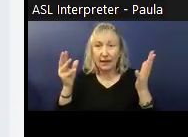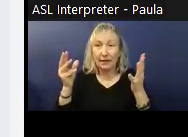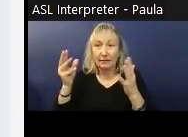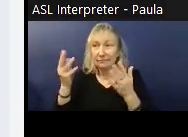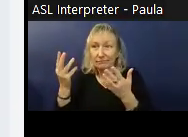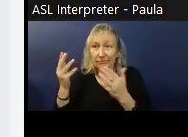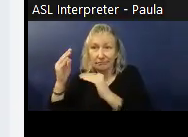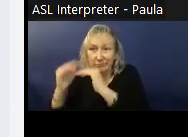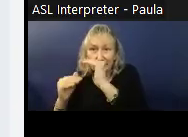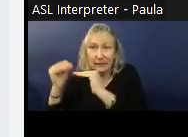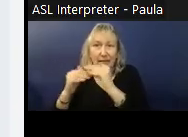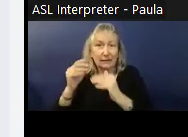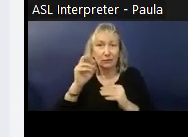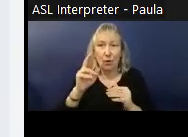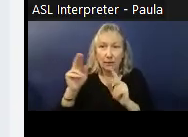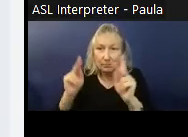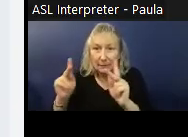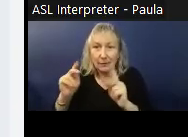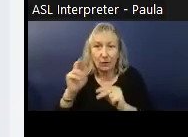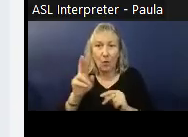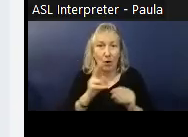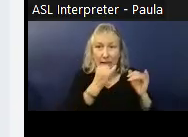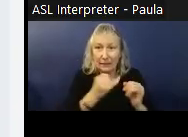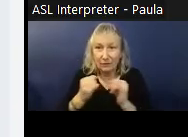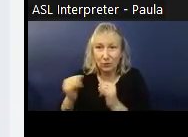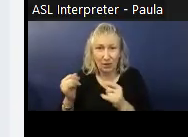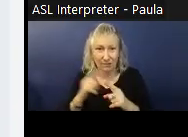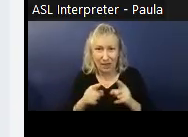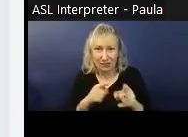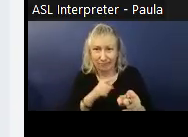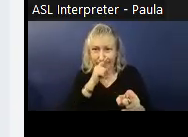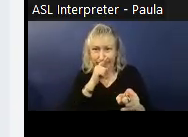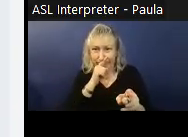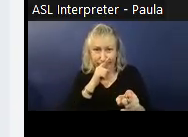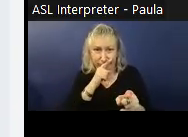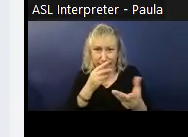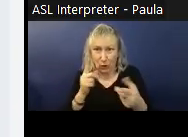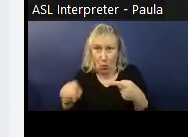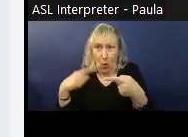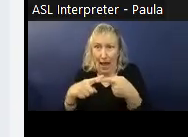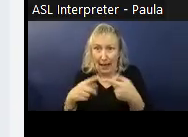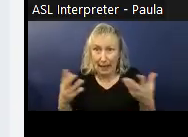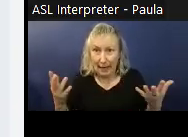And there's no, there's no timeline there. And I think that's problematic.